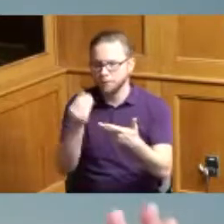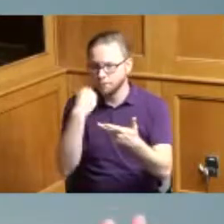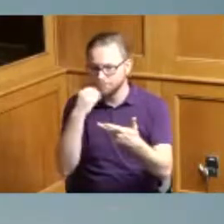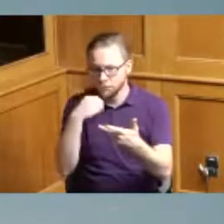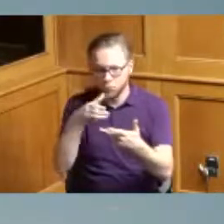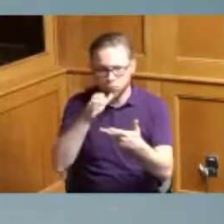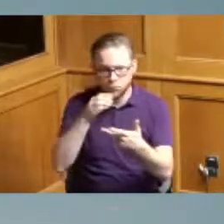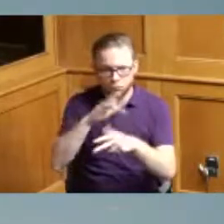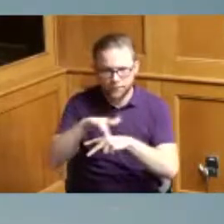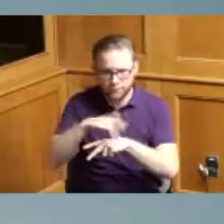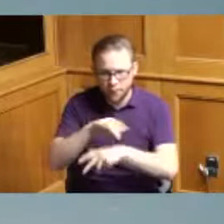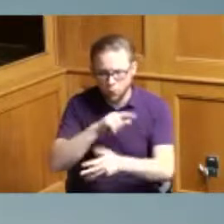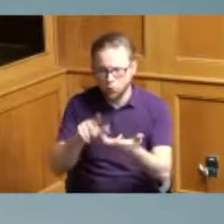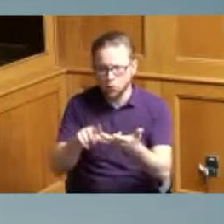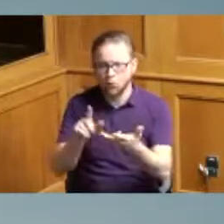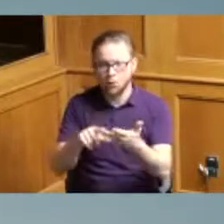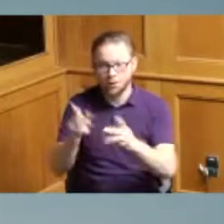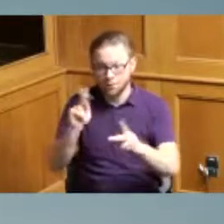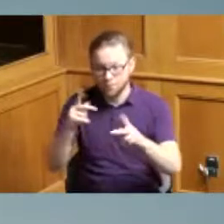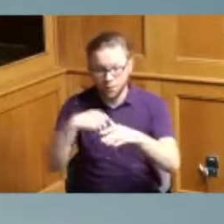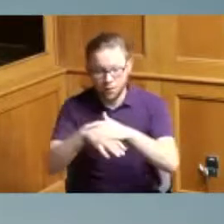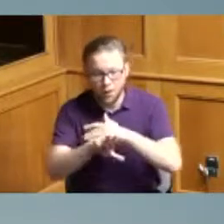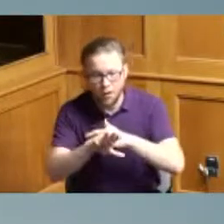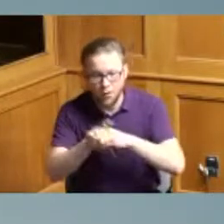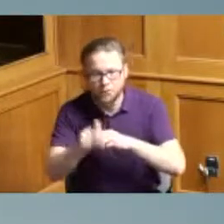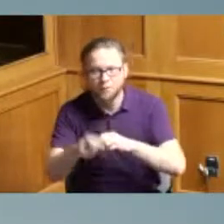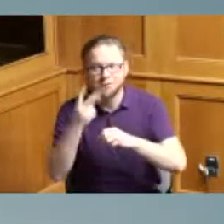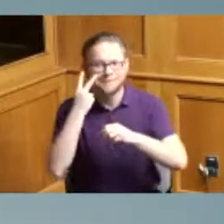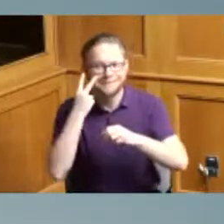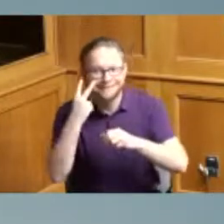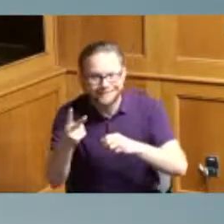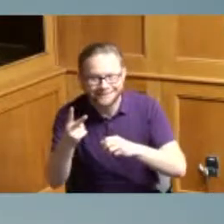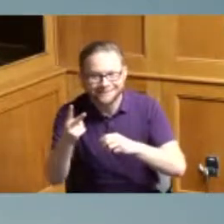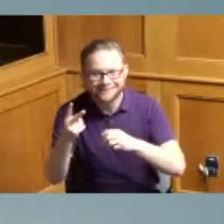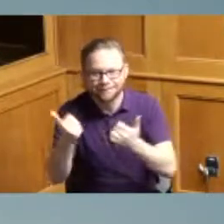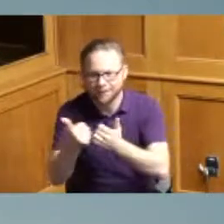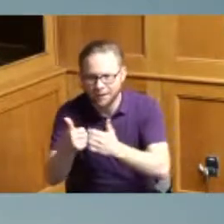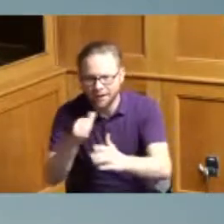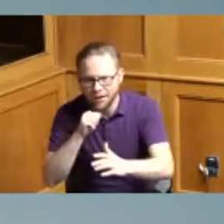can that they can actually see the game right I mean that's what everyone's coming in for and so